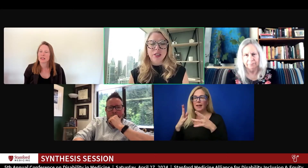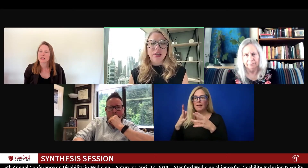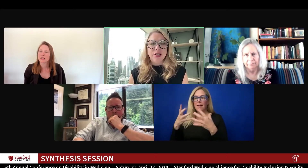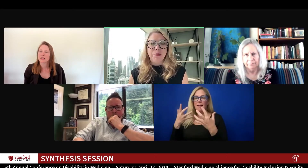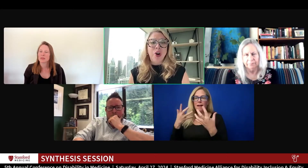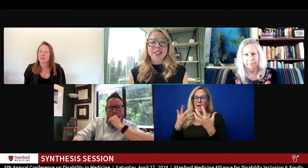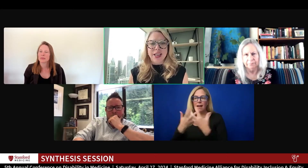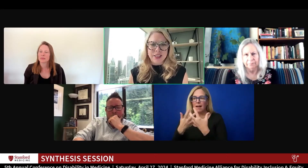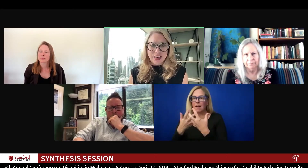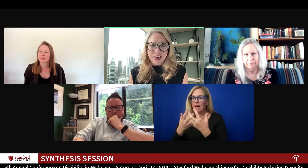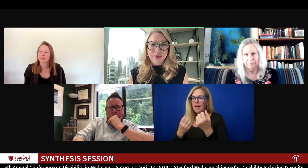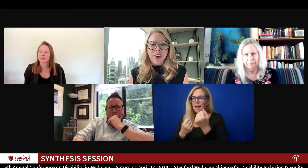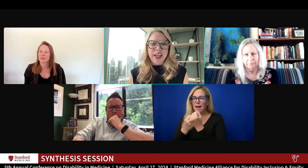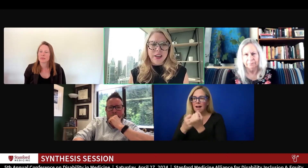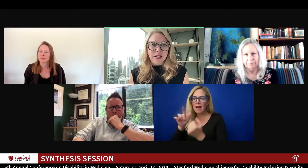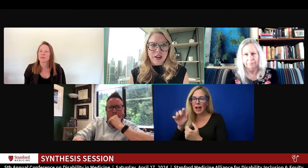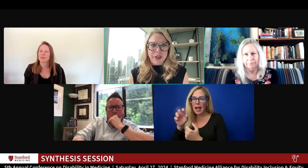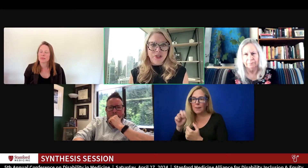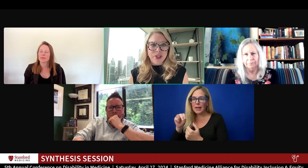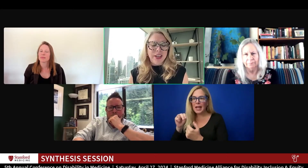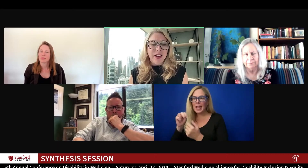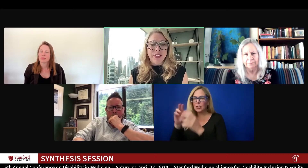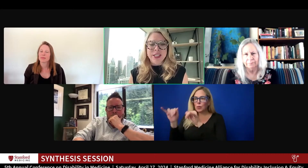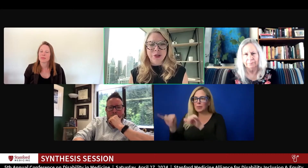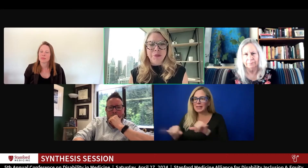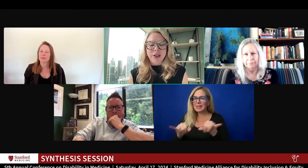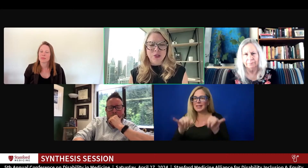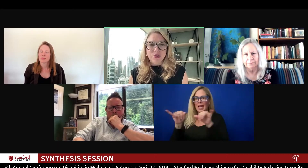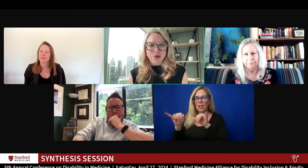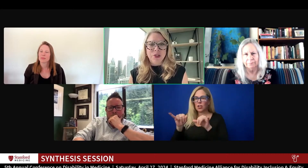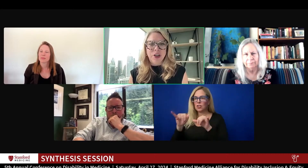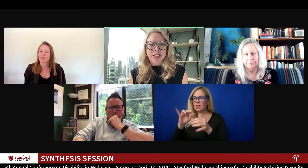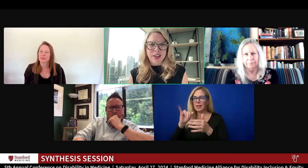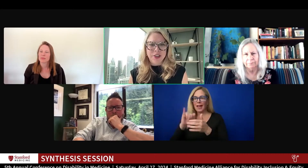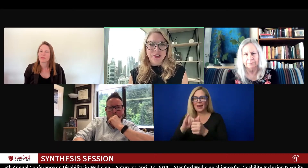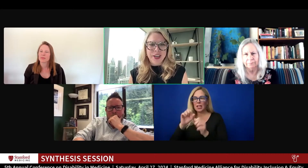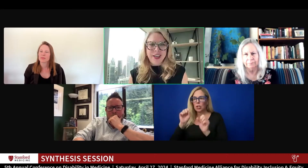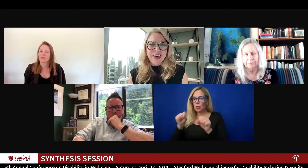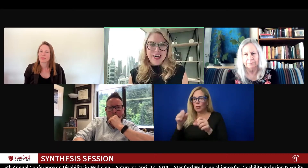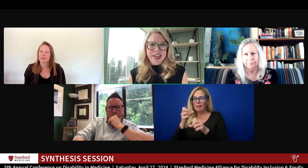the process for getting accommodation and every single medical school across the country.